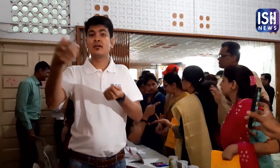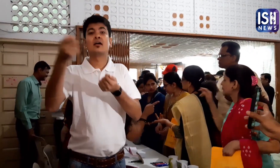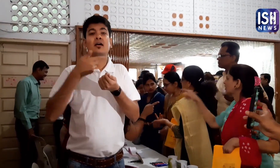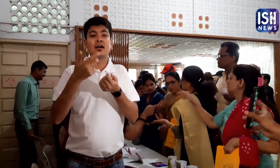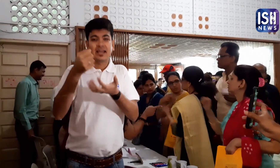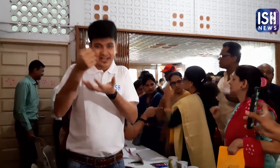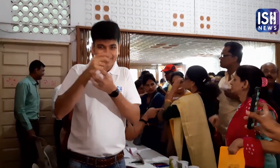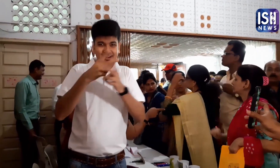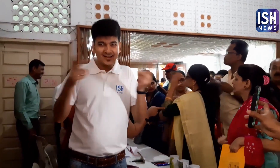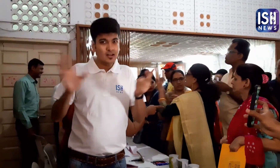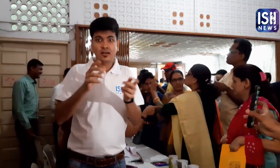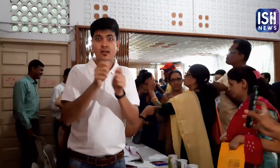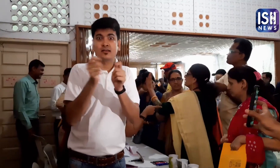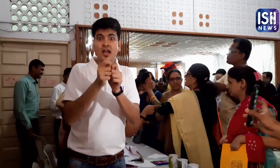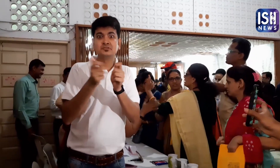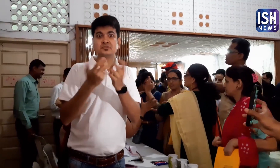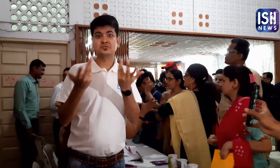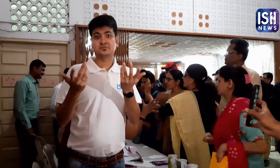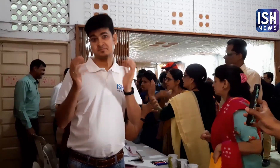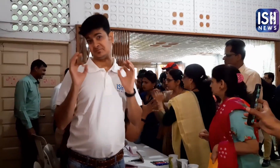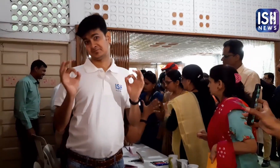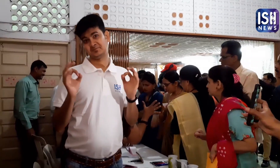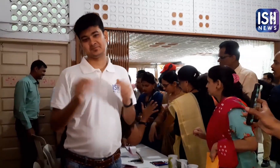This time there are no gift. They are giving cash! Amazing!